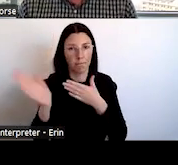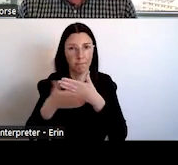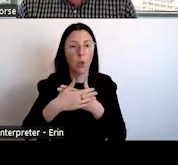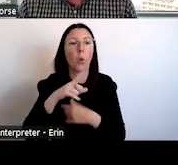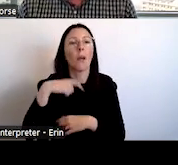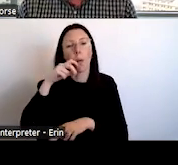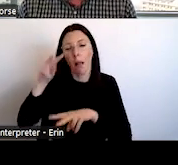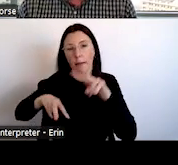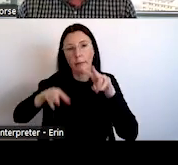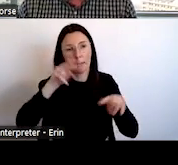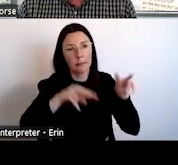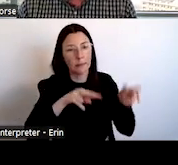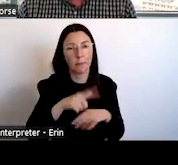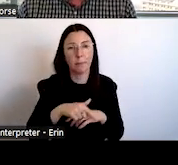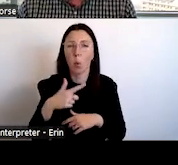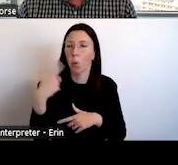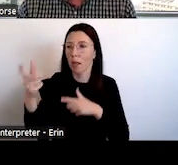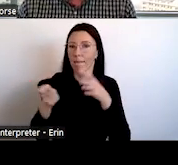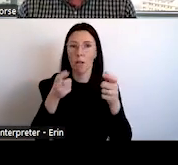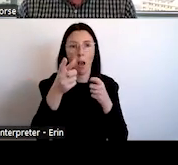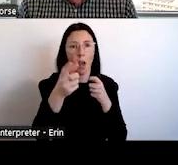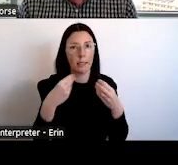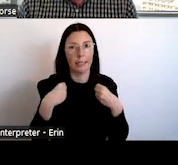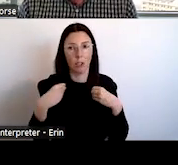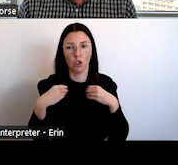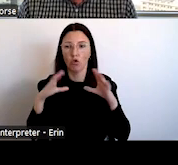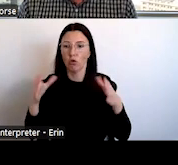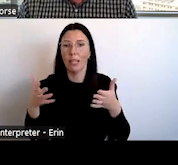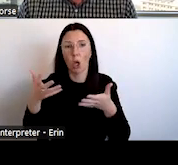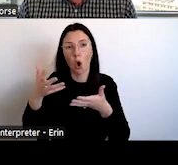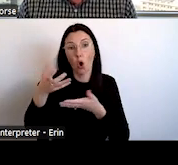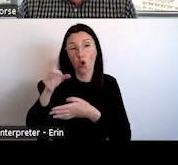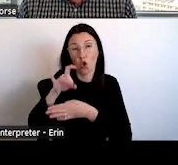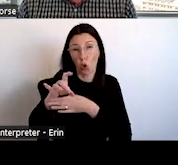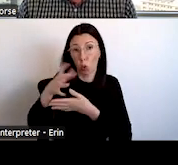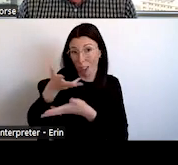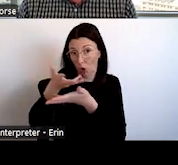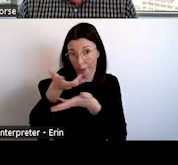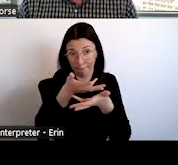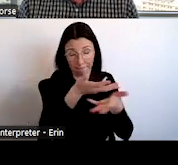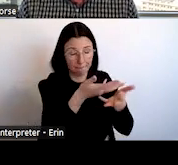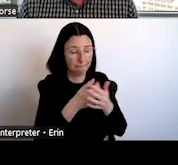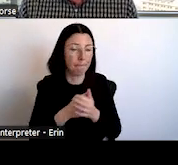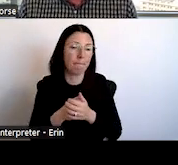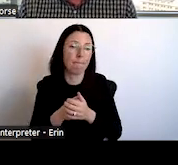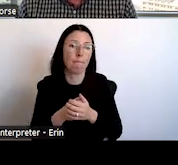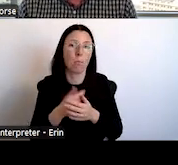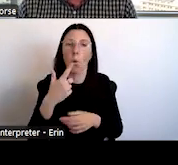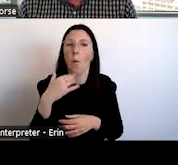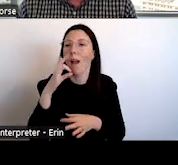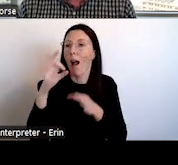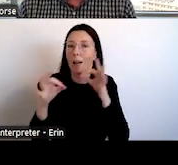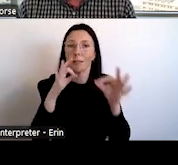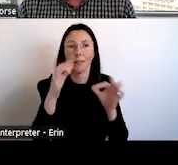industry consultation to this particular program where we ask arts fundraisers to provide us